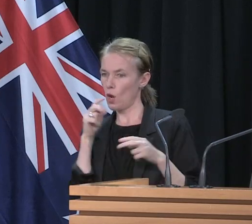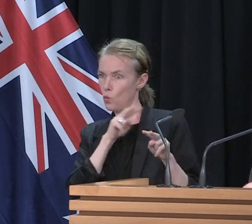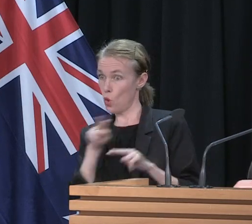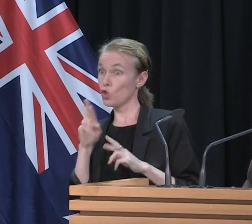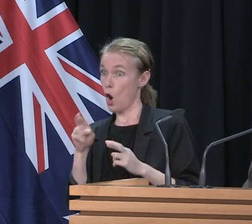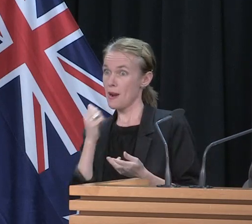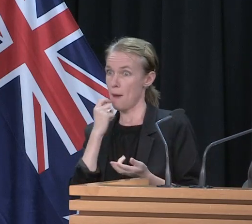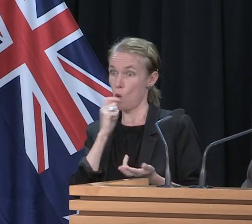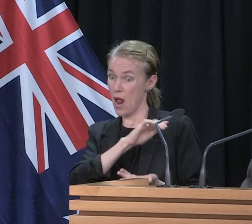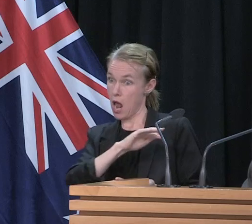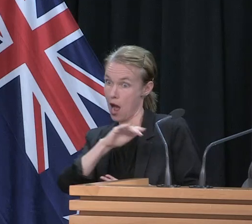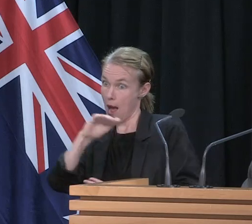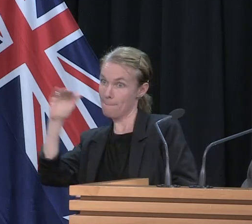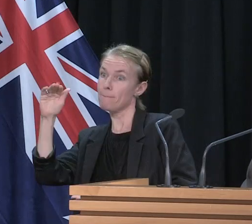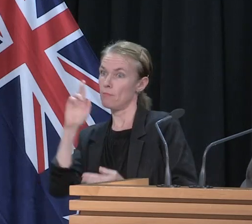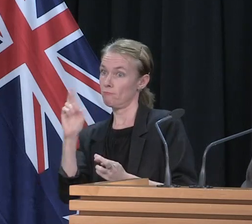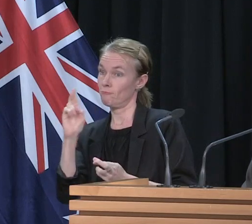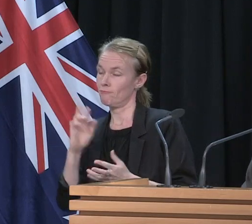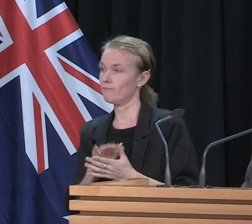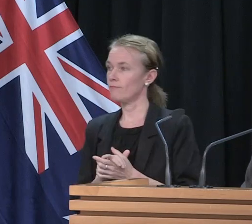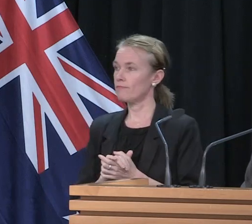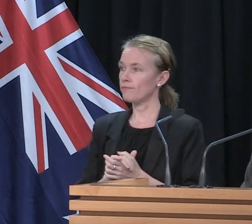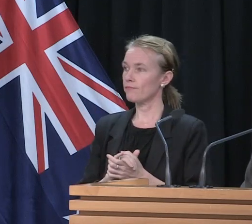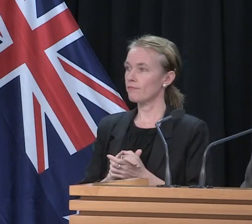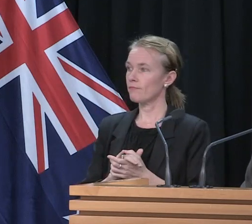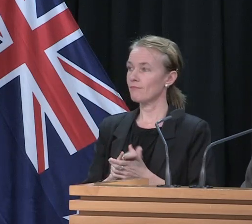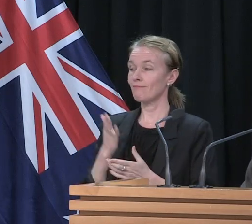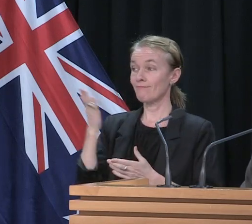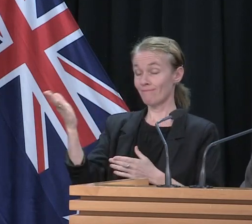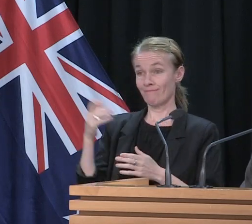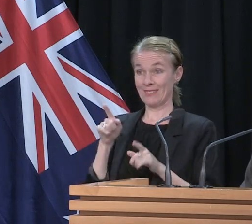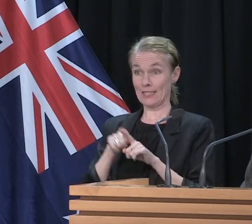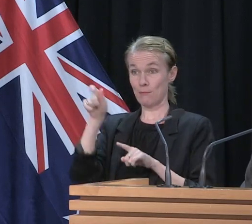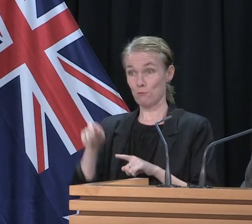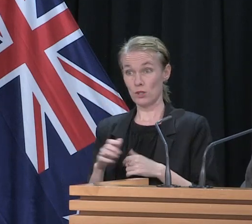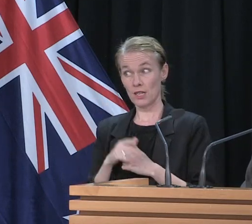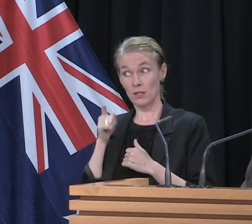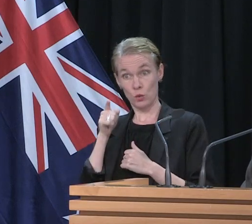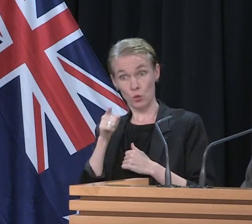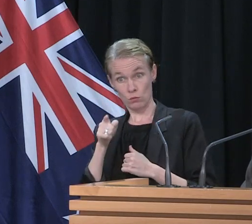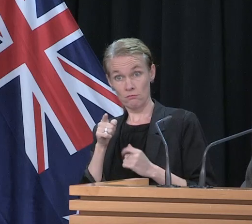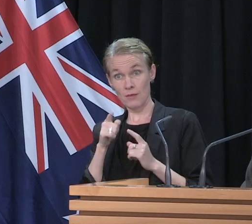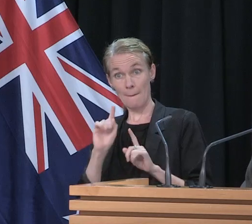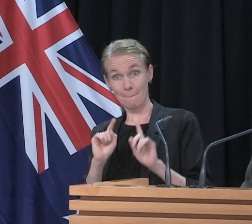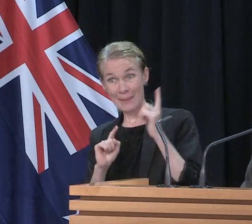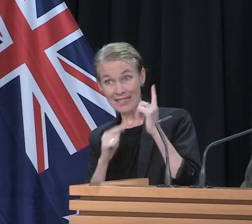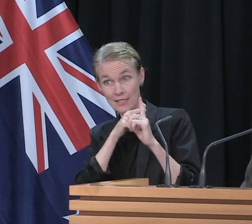swabbed and we will be watching and I'd expect those numbers to grow quite quickly.